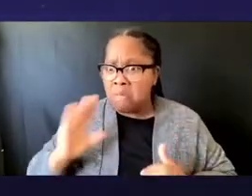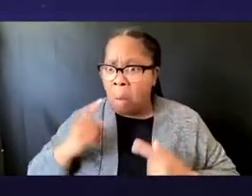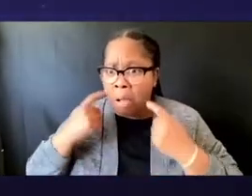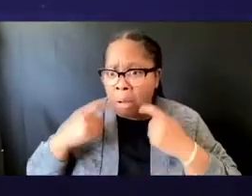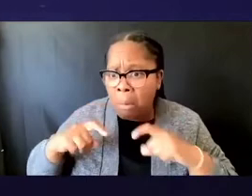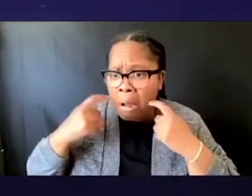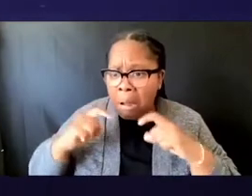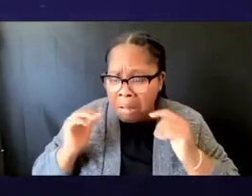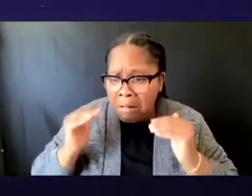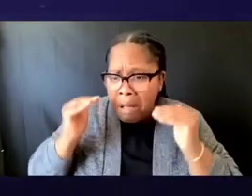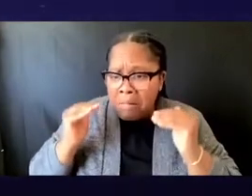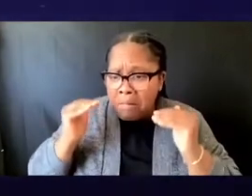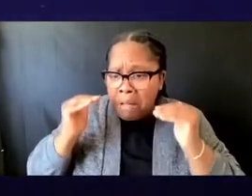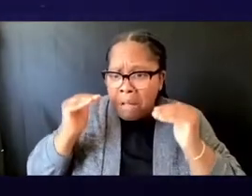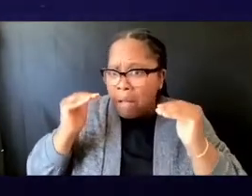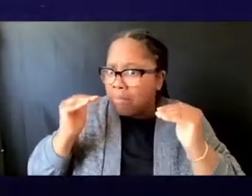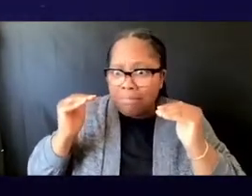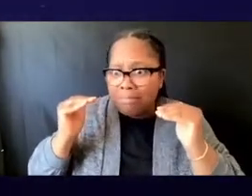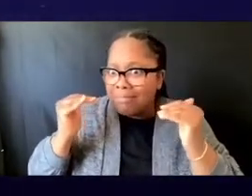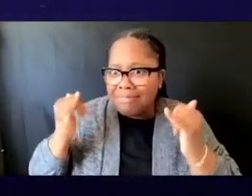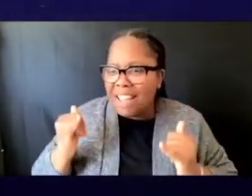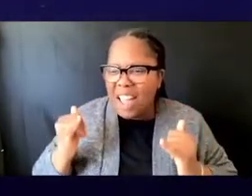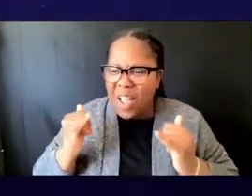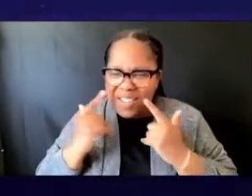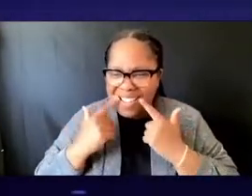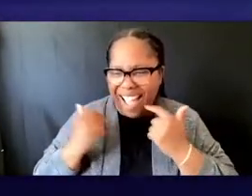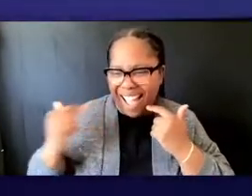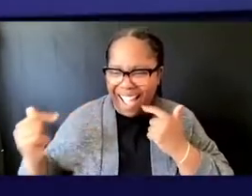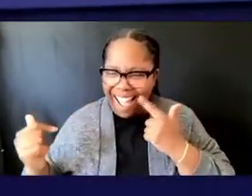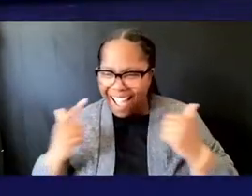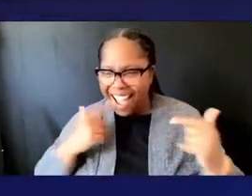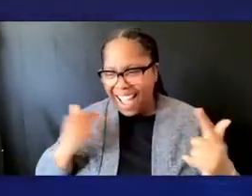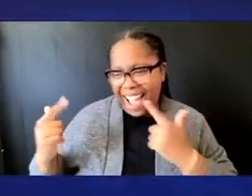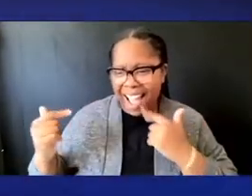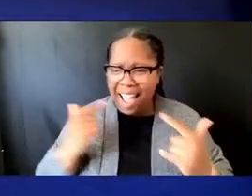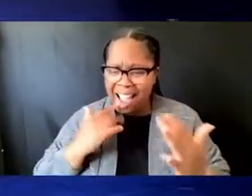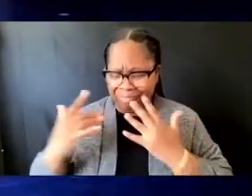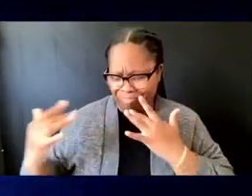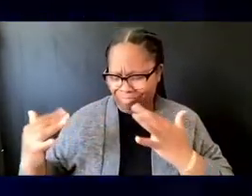I will sing, sing, sing Nobody can take my joy, my joy